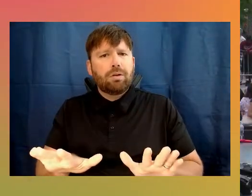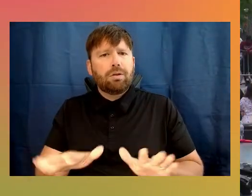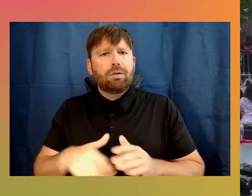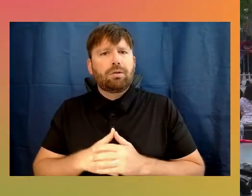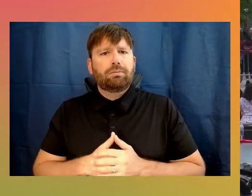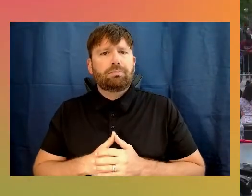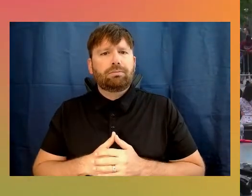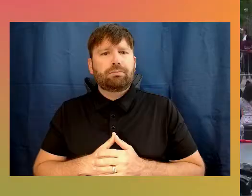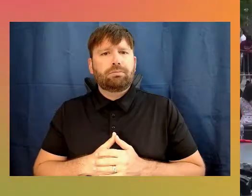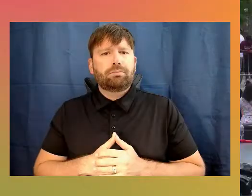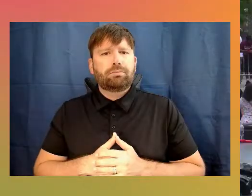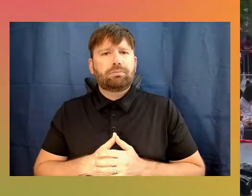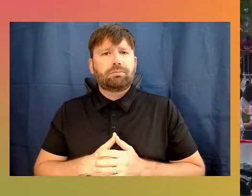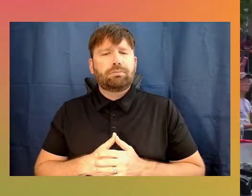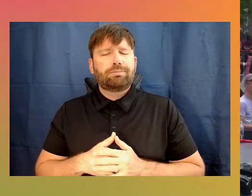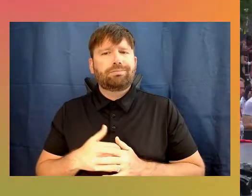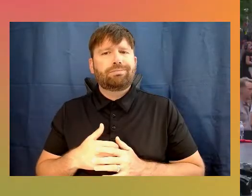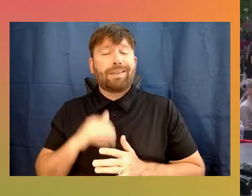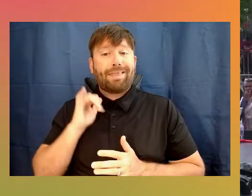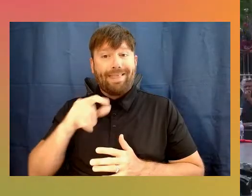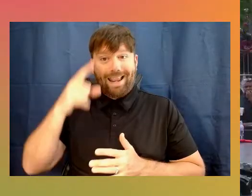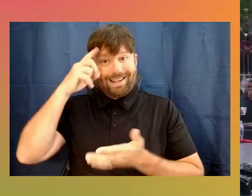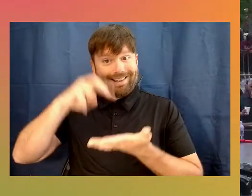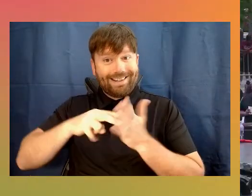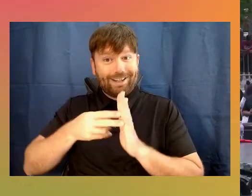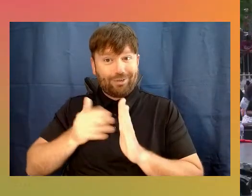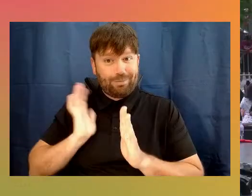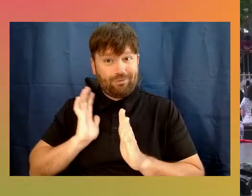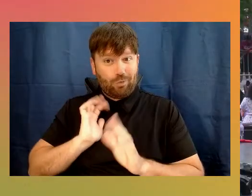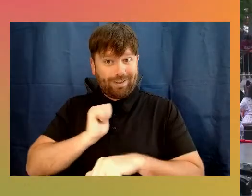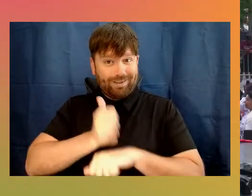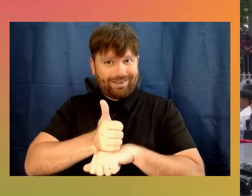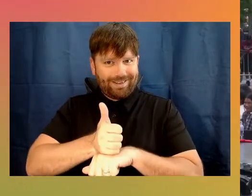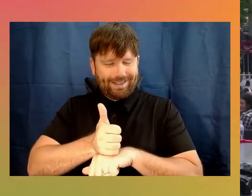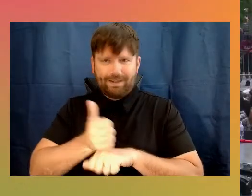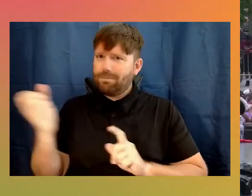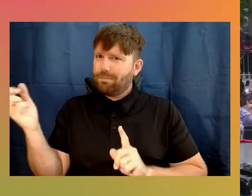PAUSING HERE, TAKING A MOMENT OF STILLNESS.